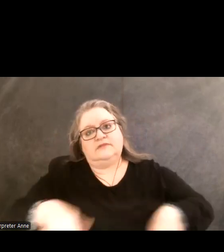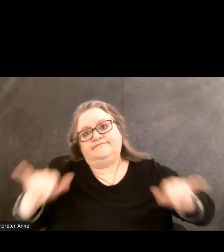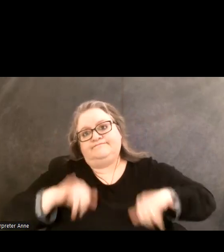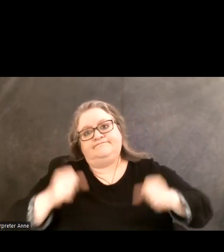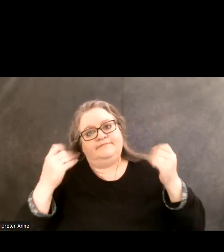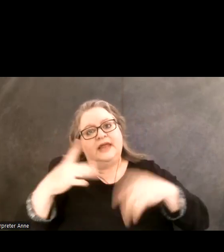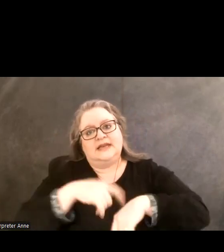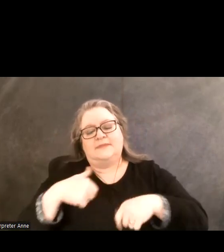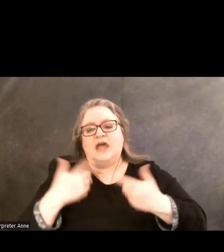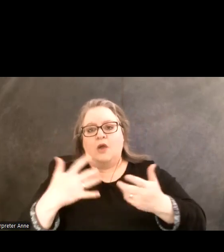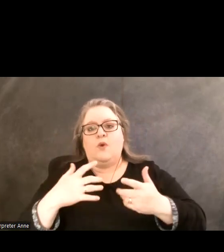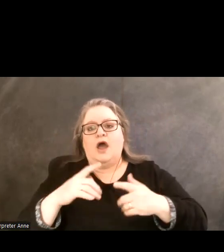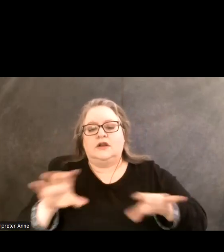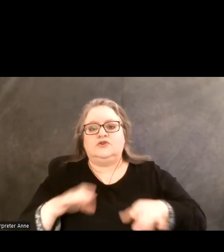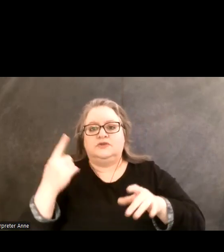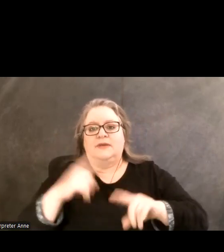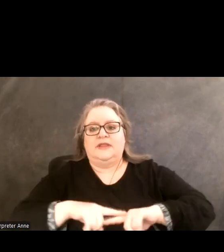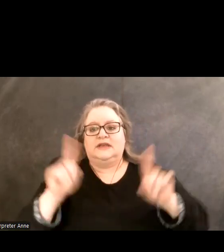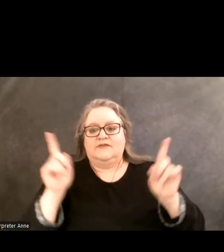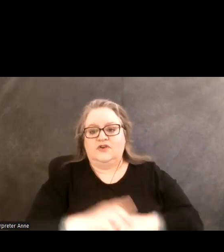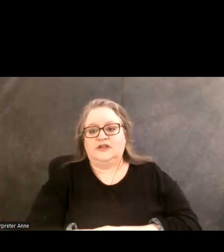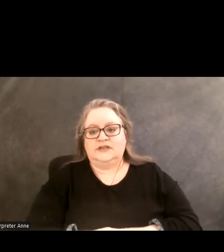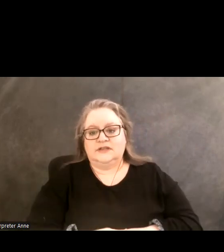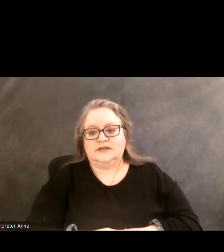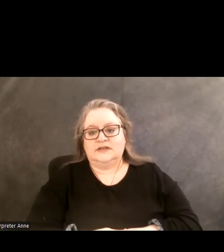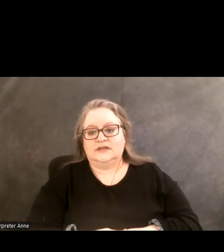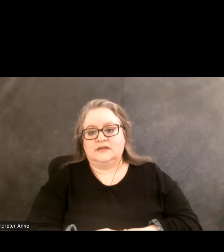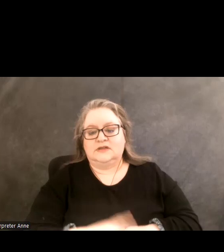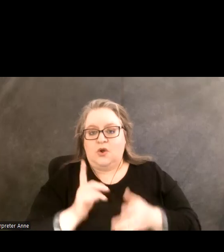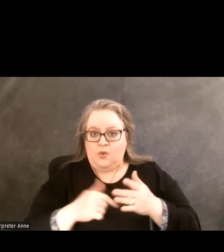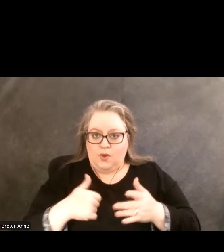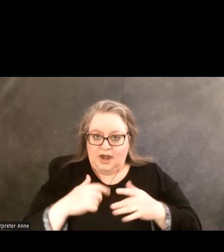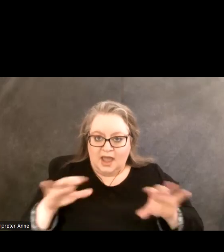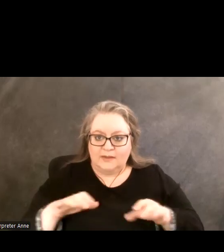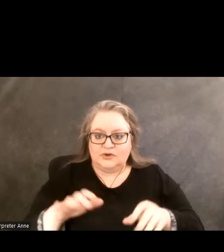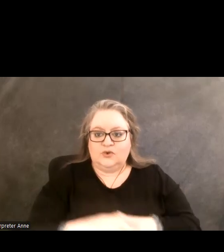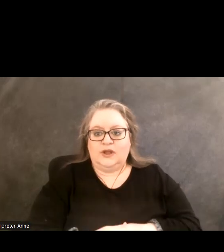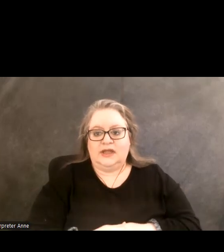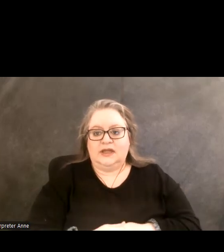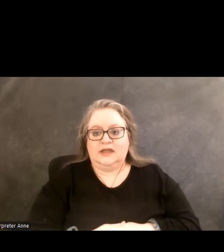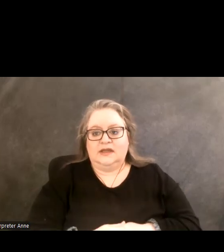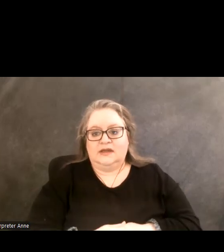to do something different so what I'm doing is going from a